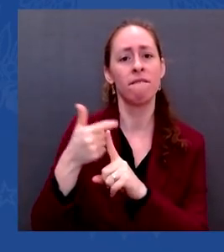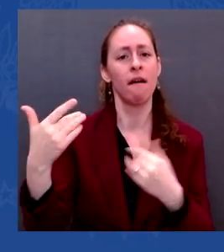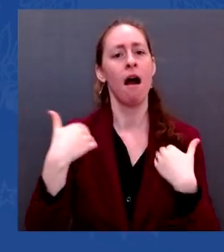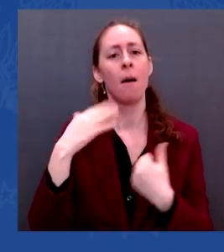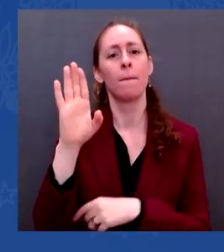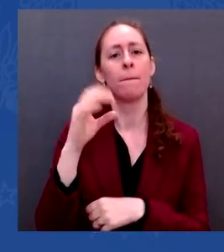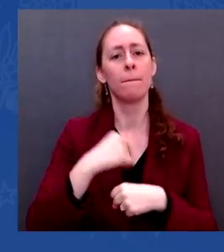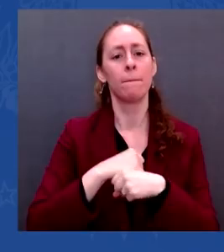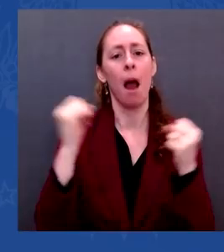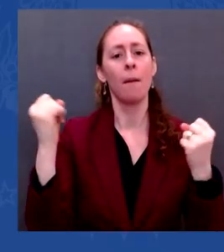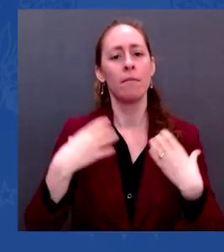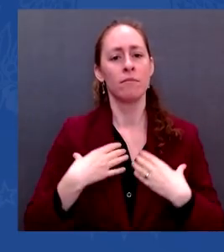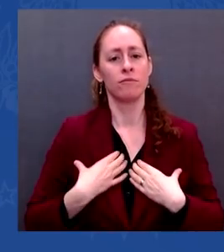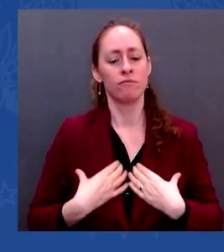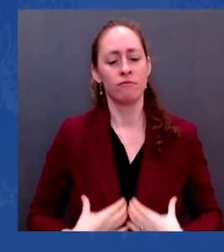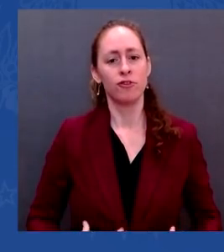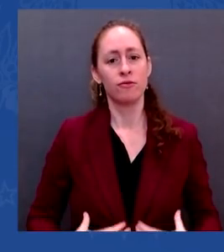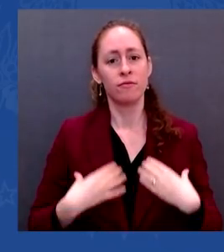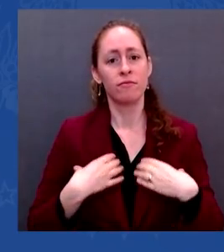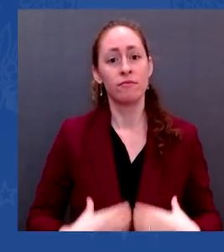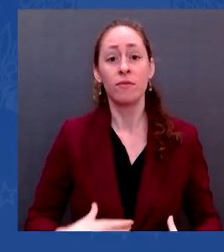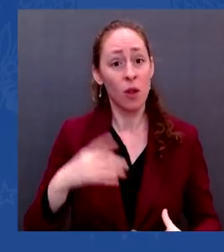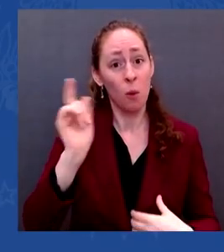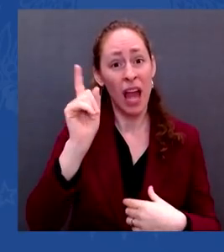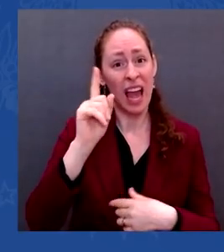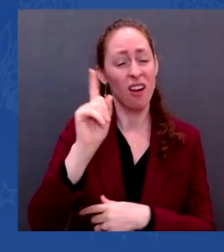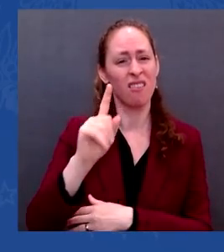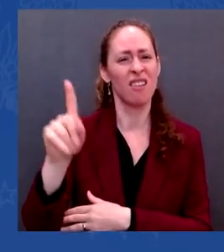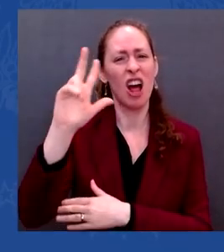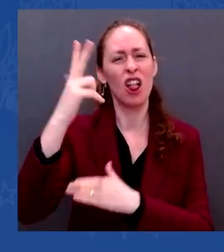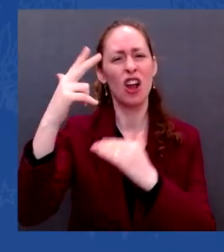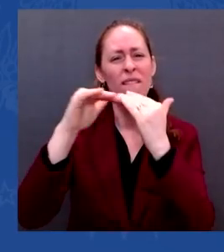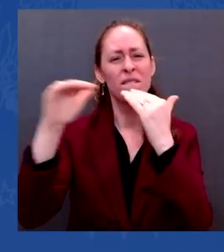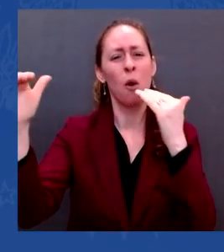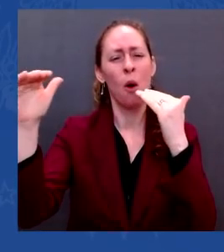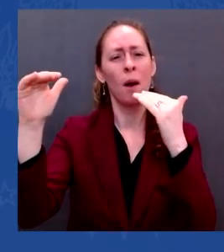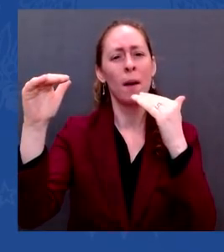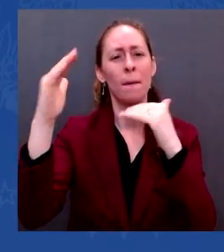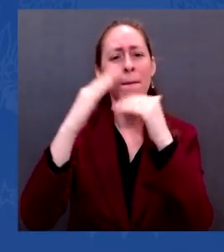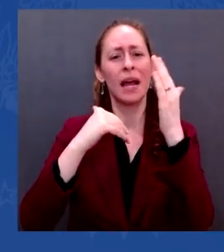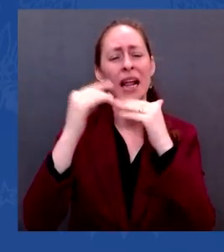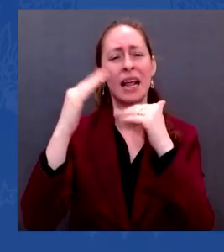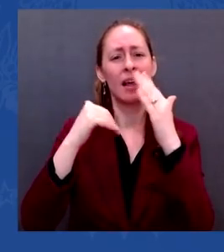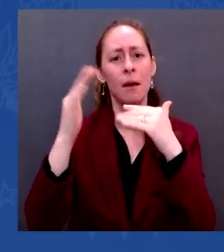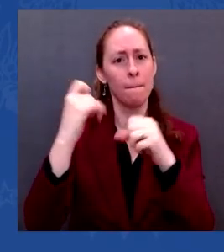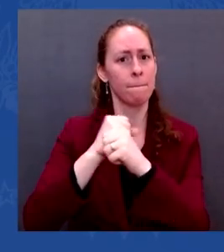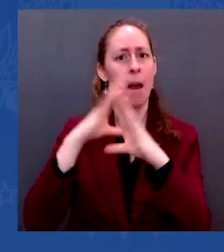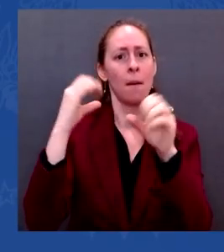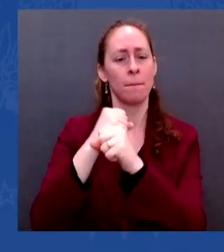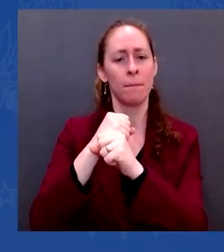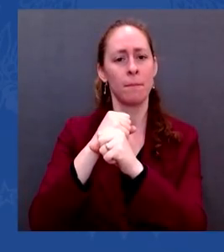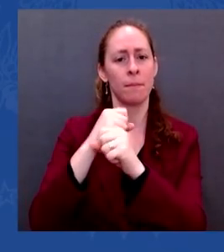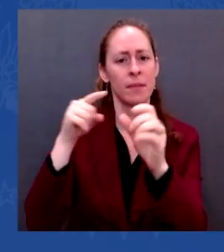taking several members of his family with him just as his predecessor did. I'm grateful for the immense courage